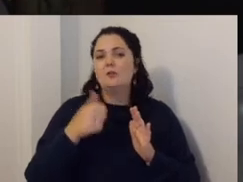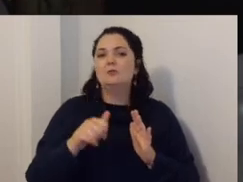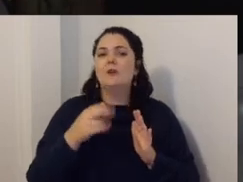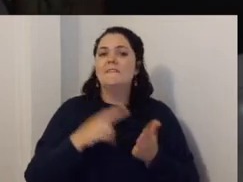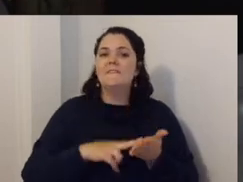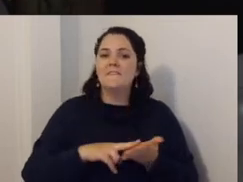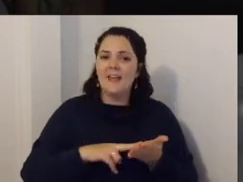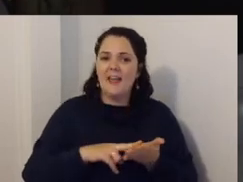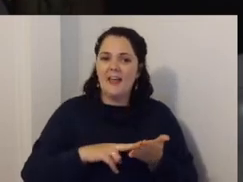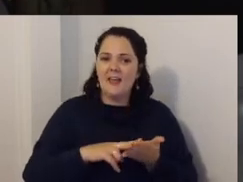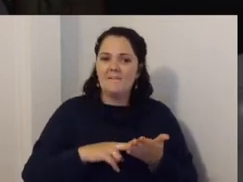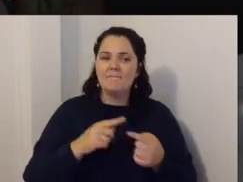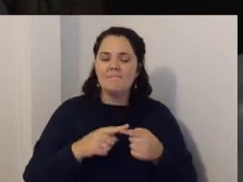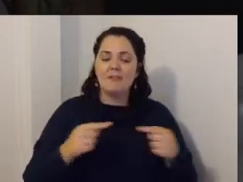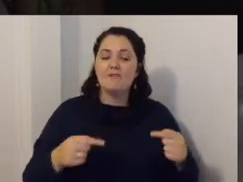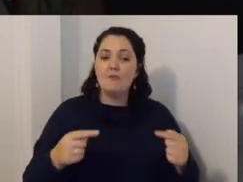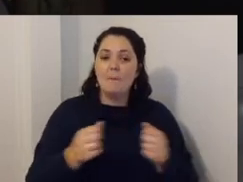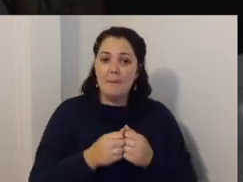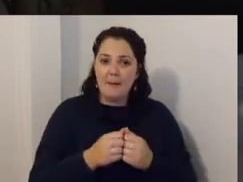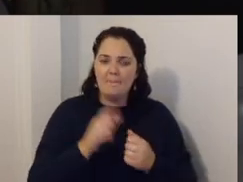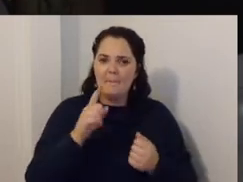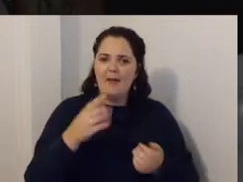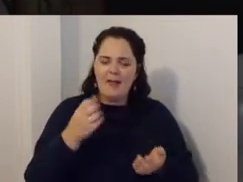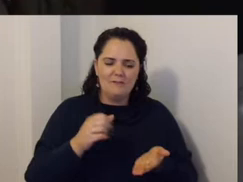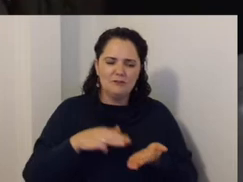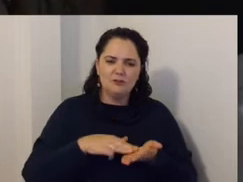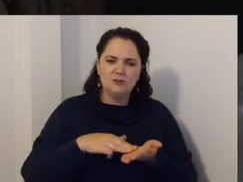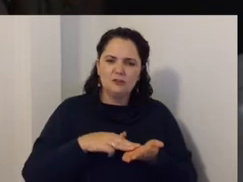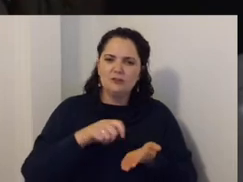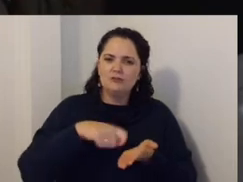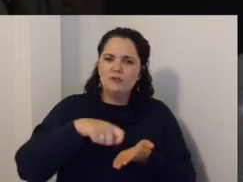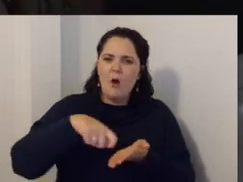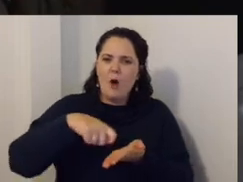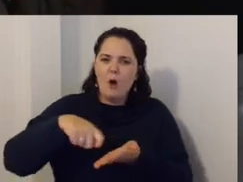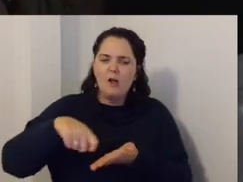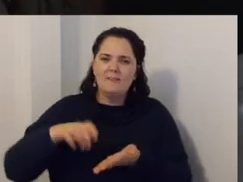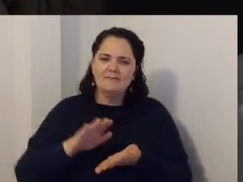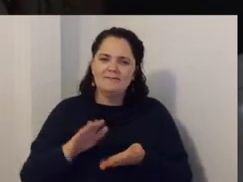or going in a very old-fashioned way using a little piece of chamois is a is a really nice